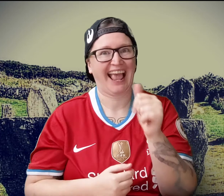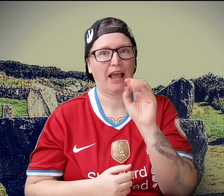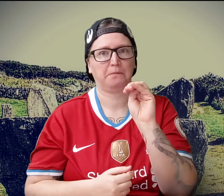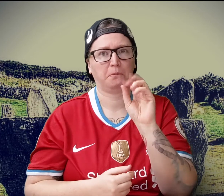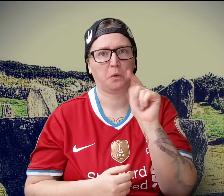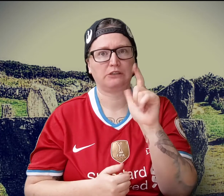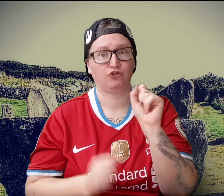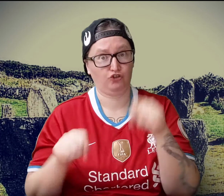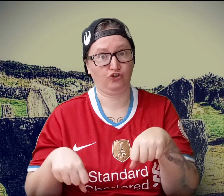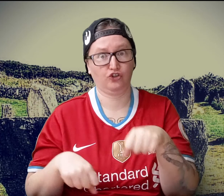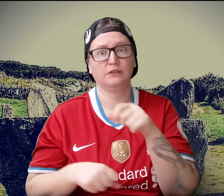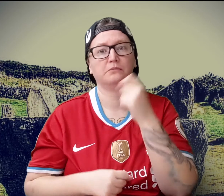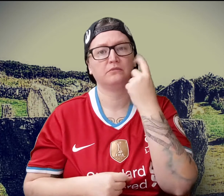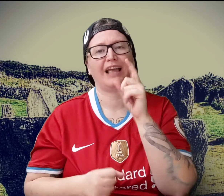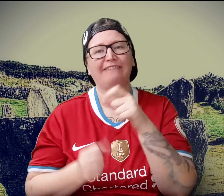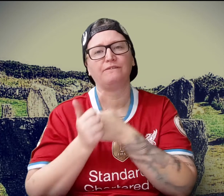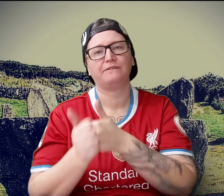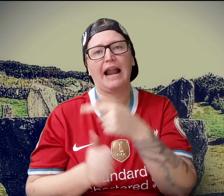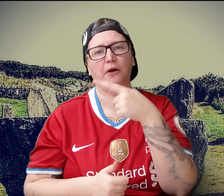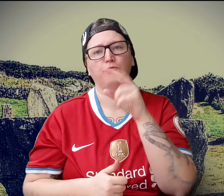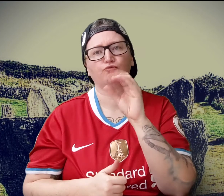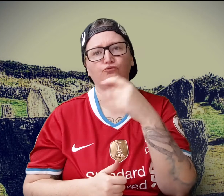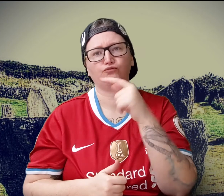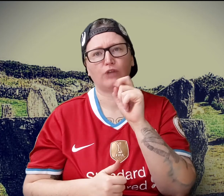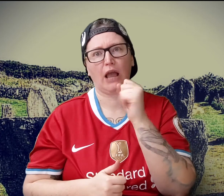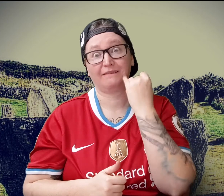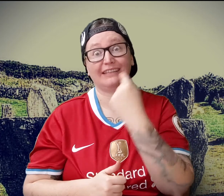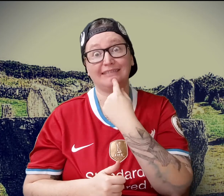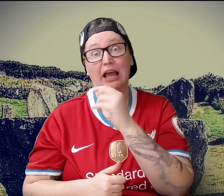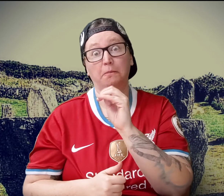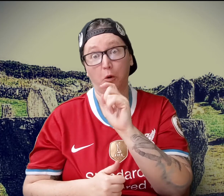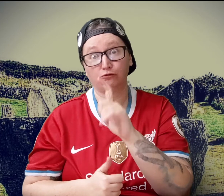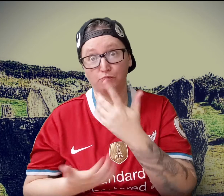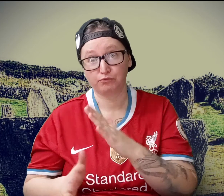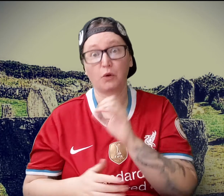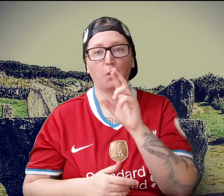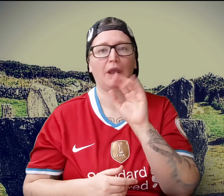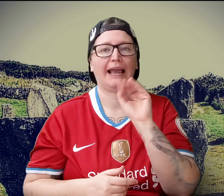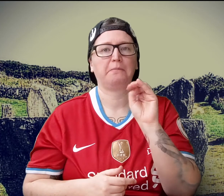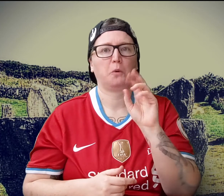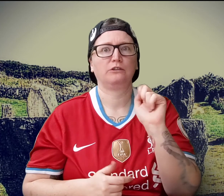humans or non-mortals and again you're just going to follow the prompts if it says mortals